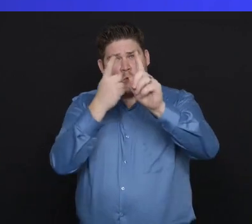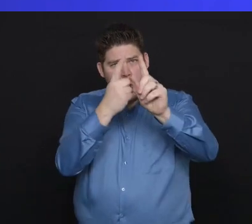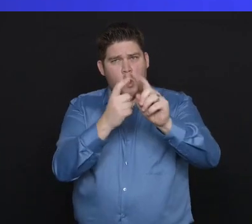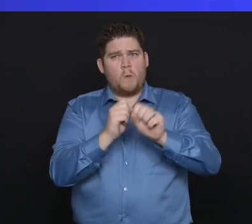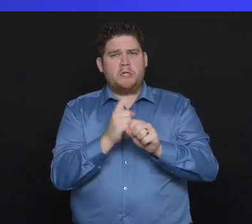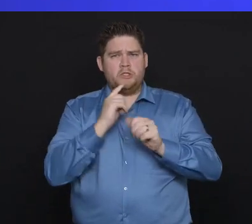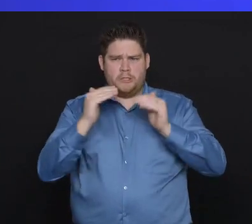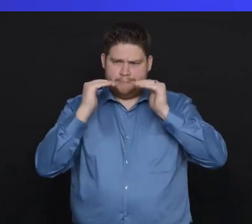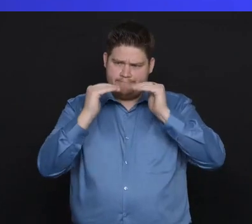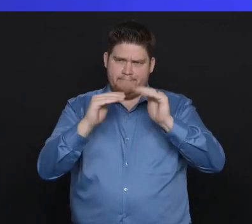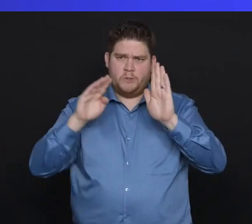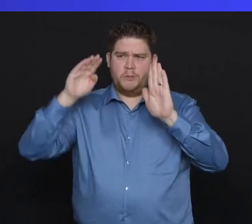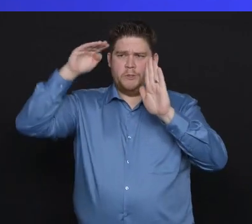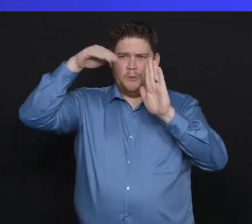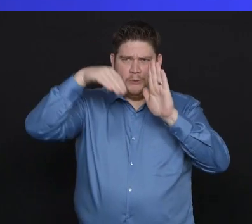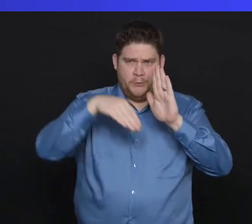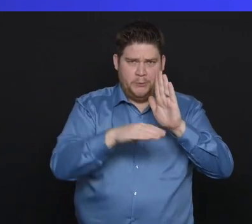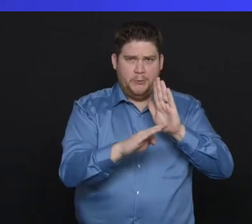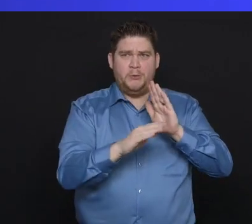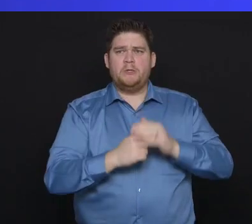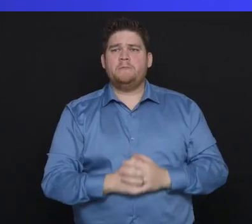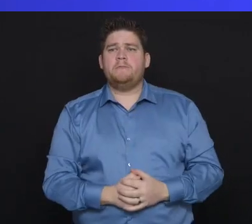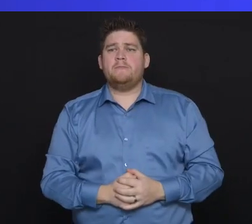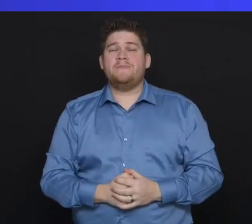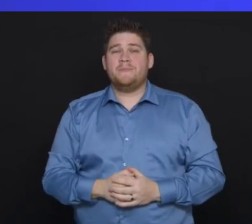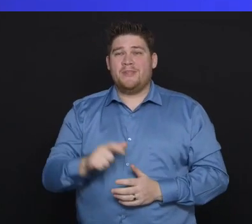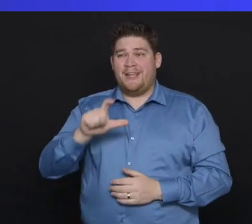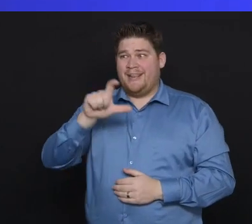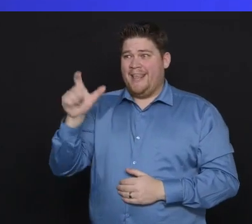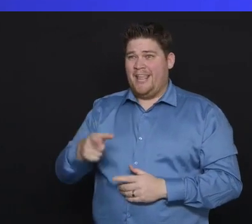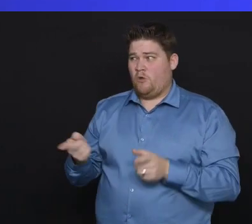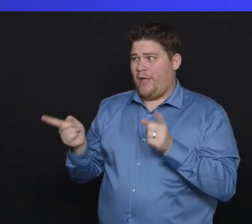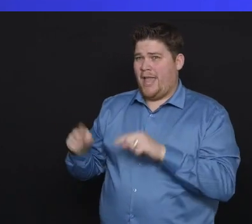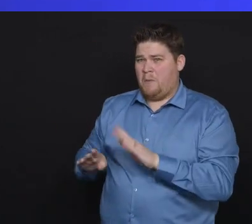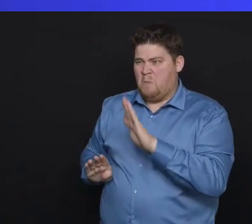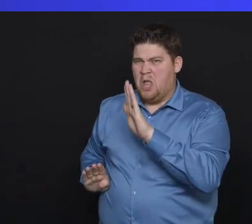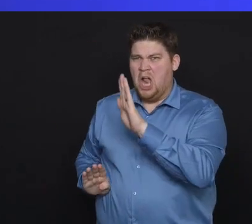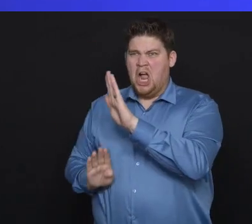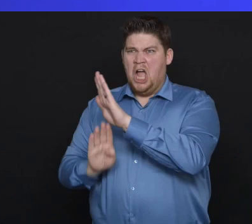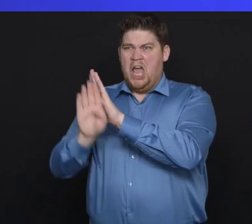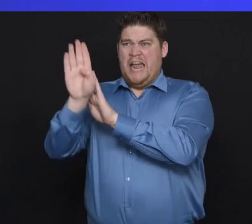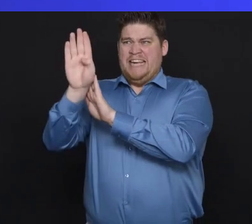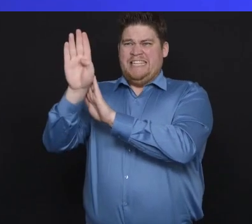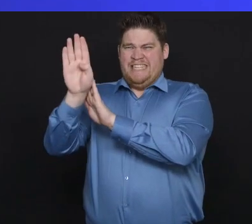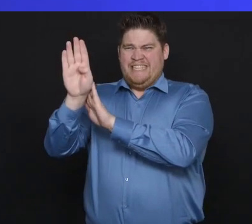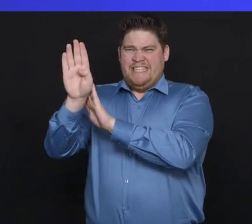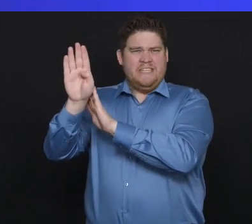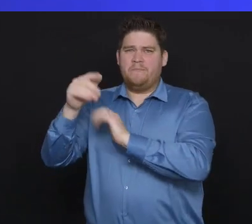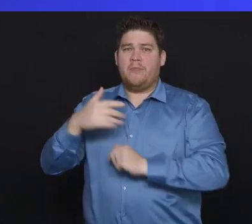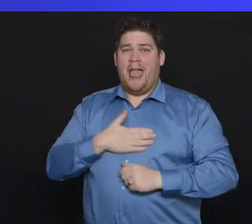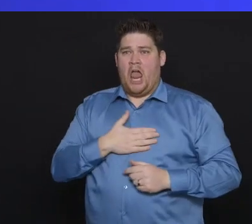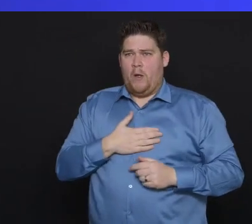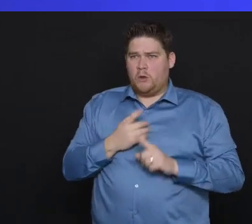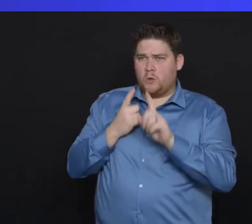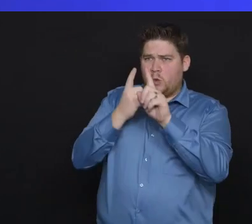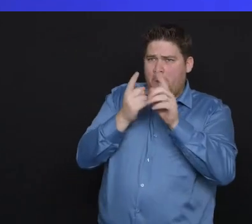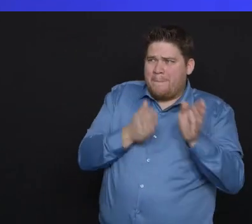situation like what we have seen in Italy right now, we feel that the planning that has been done